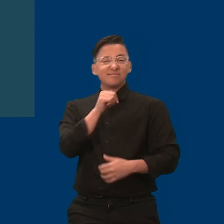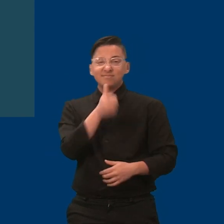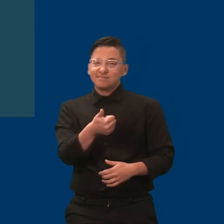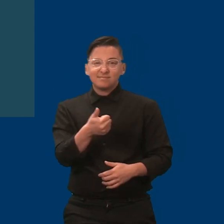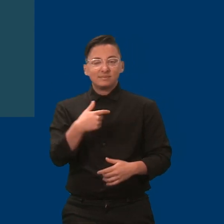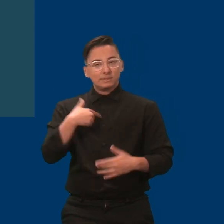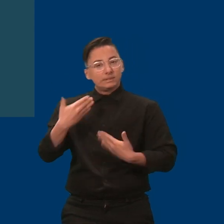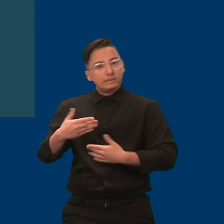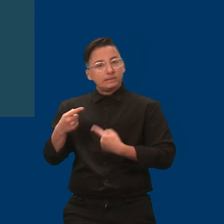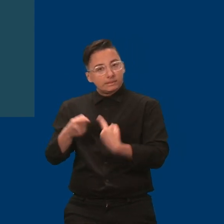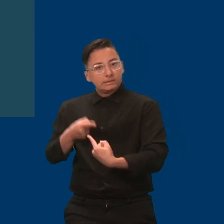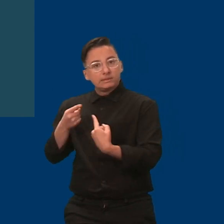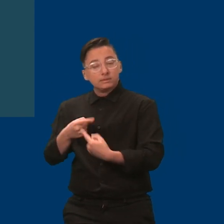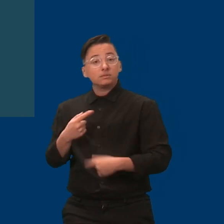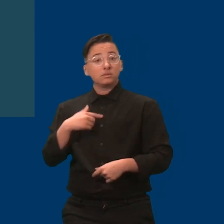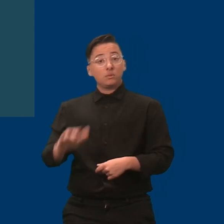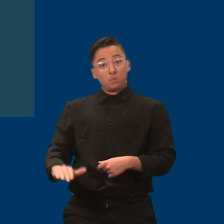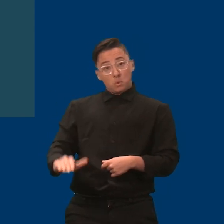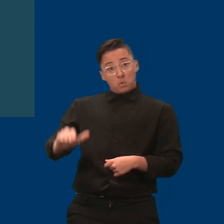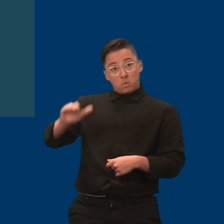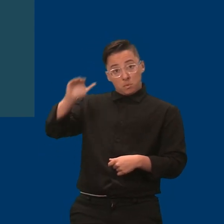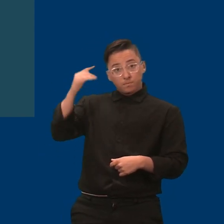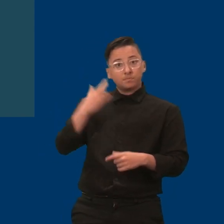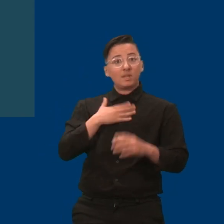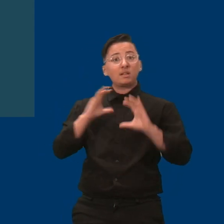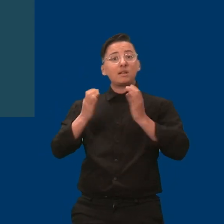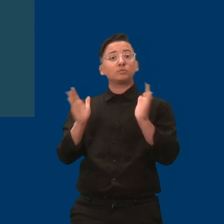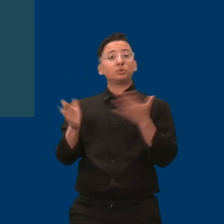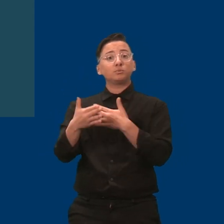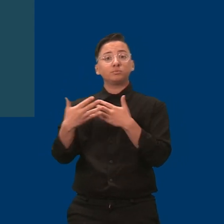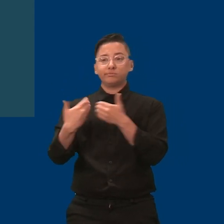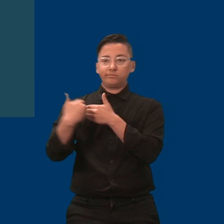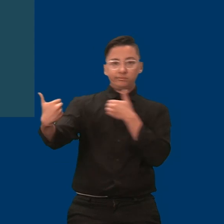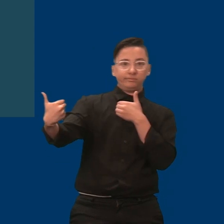in a self-contained classroom with other students